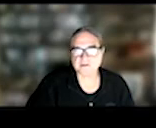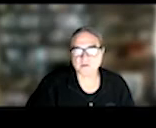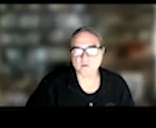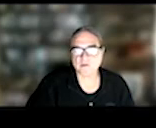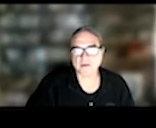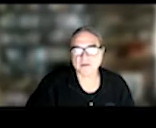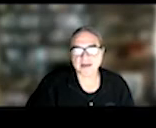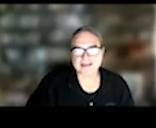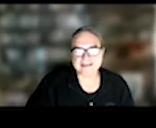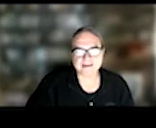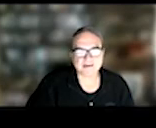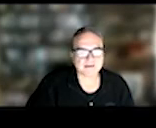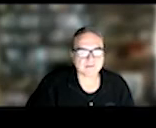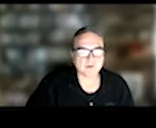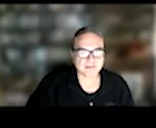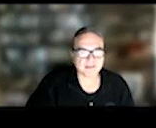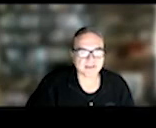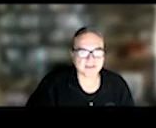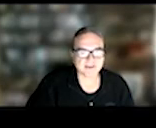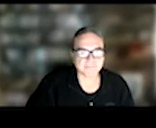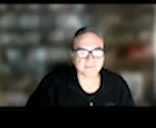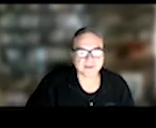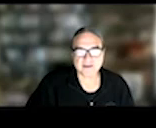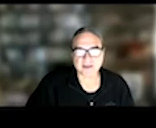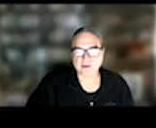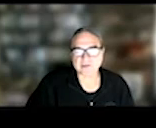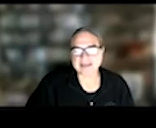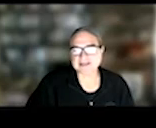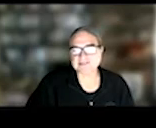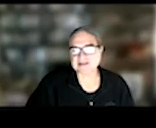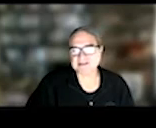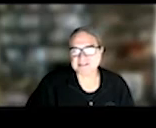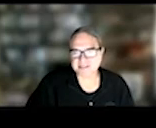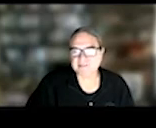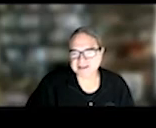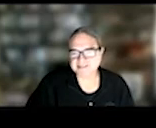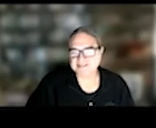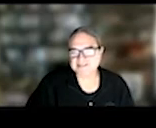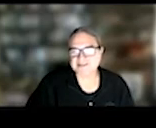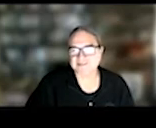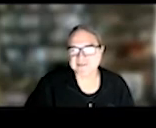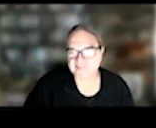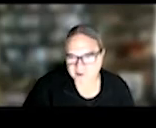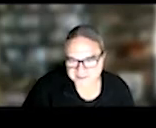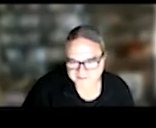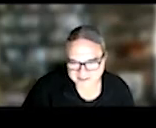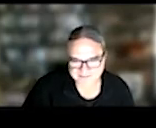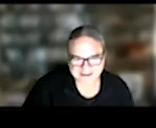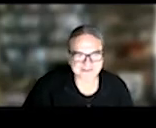this whole idea of holistic healing and we can't expect CMS to solve this for us. Right? We have